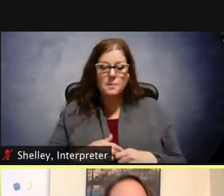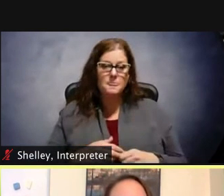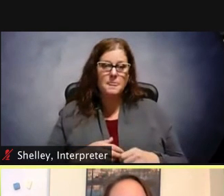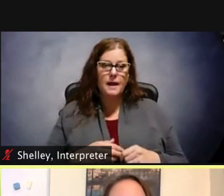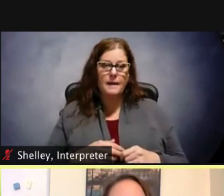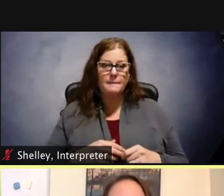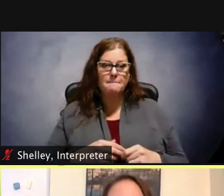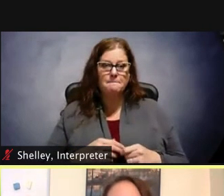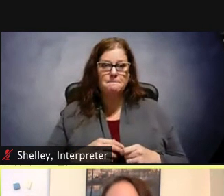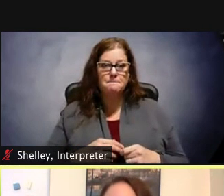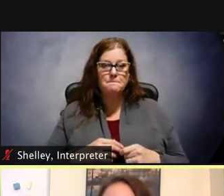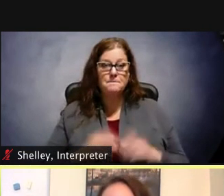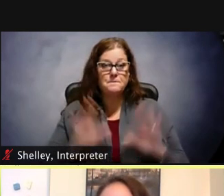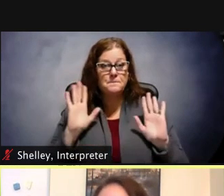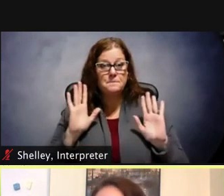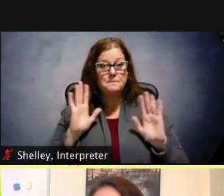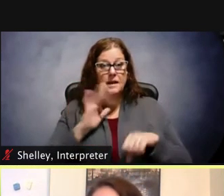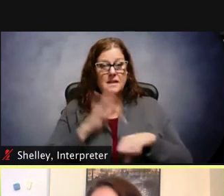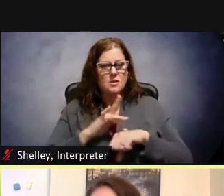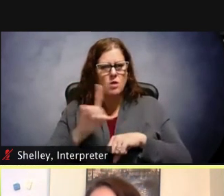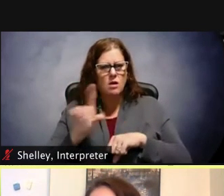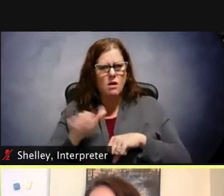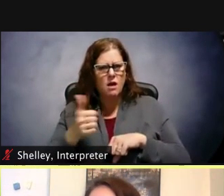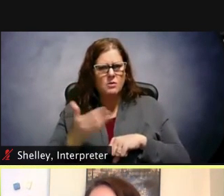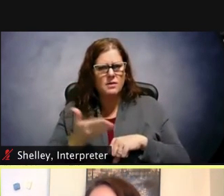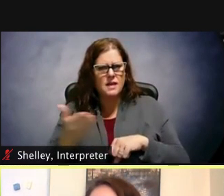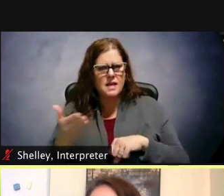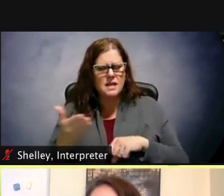I think I just wanted to touch on one other thing that I may have...